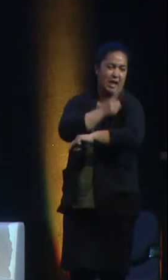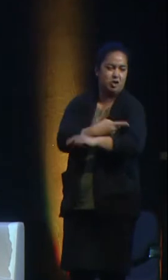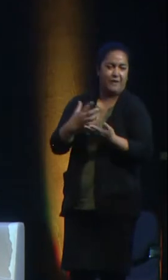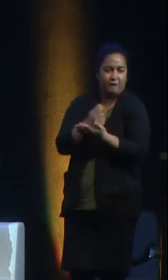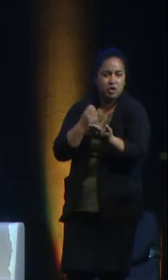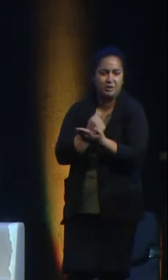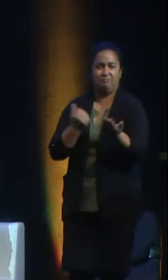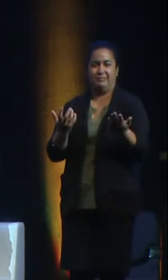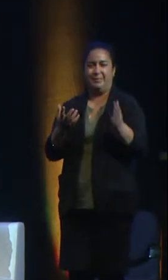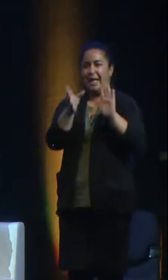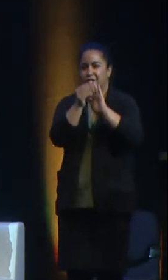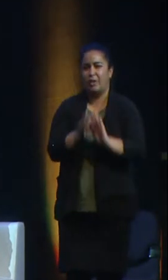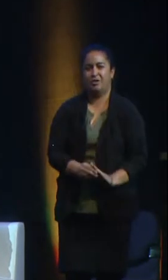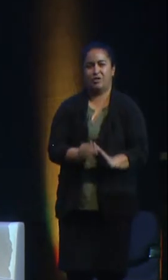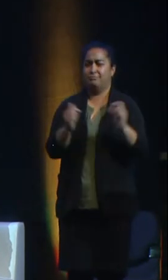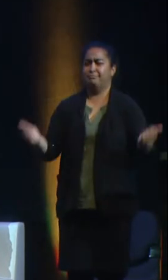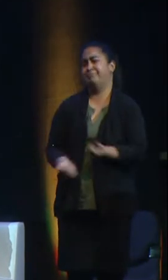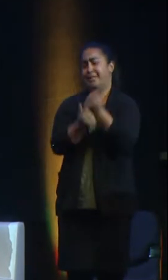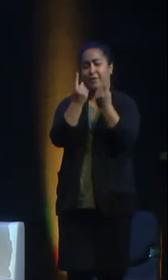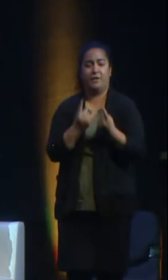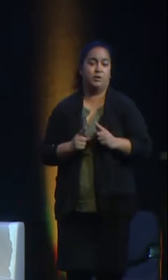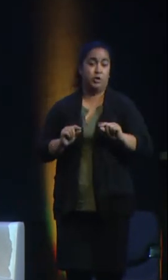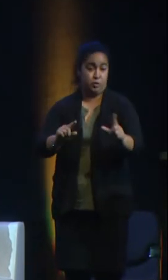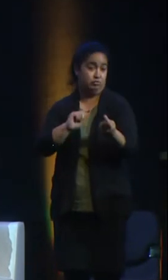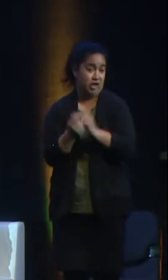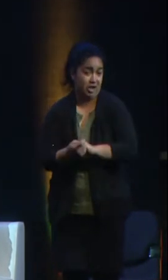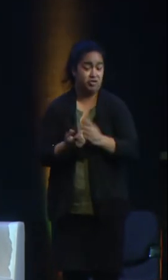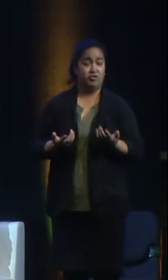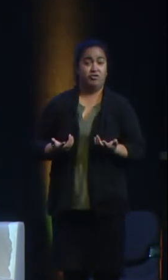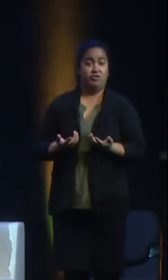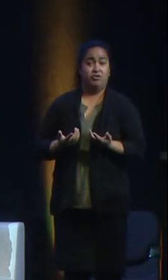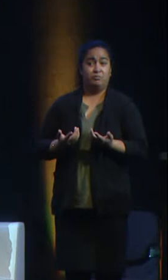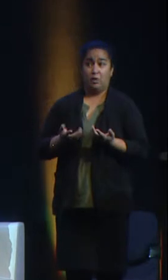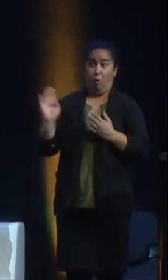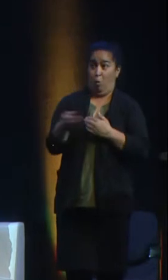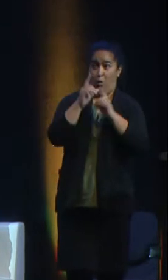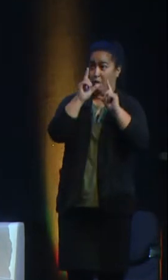in, so there's plenty we can do, everybody can do it.